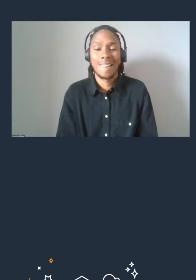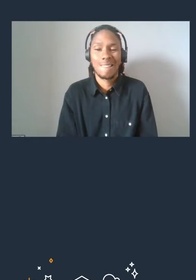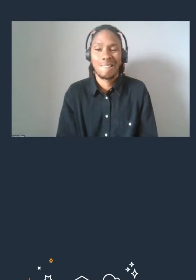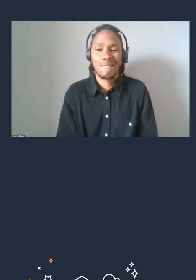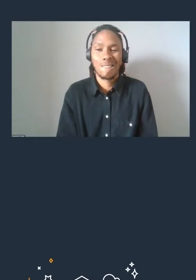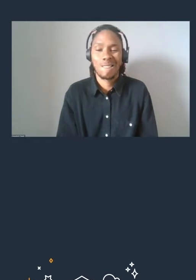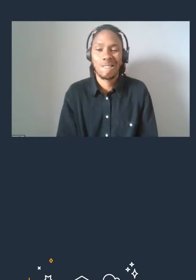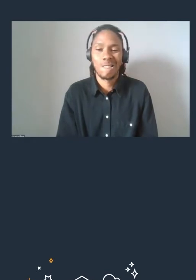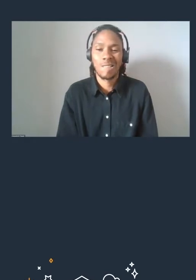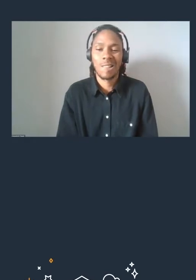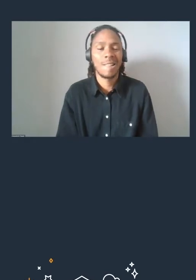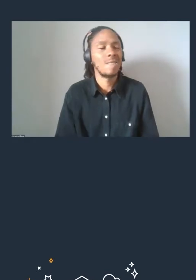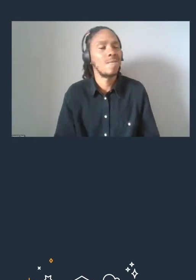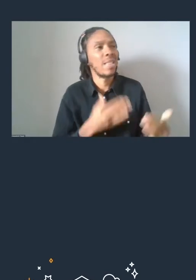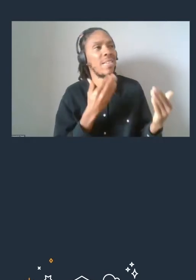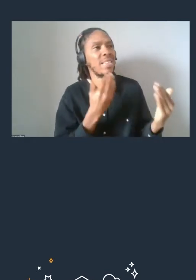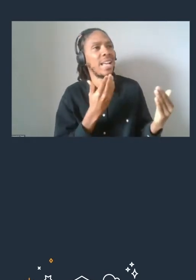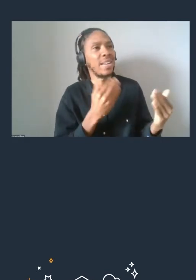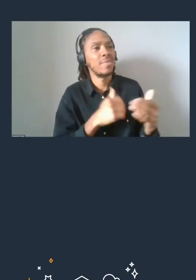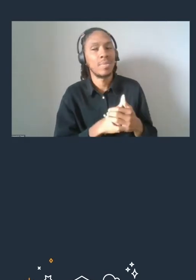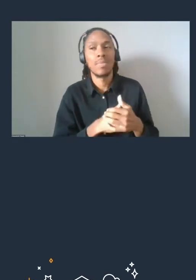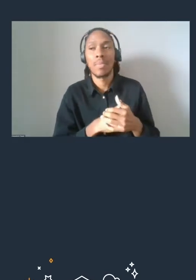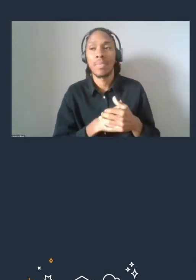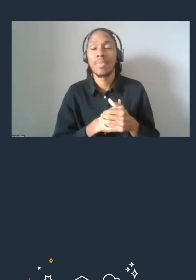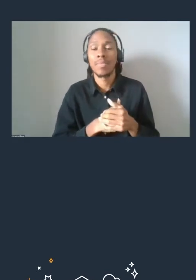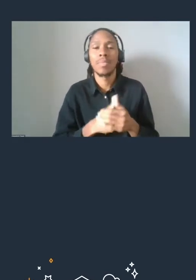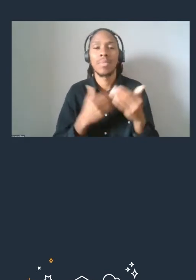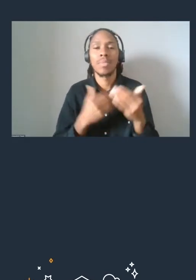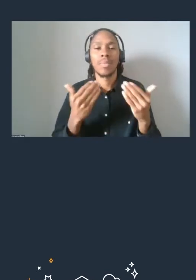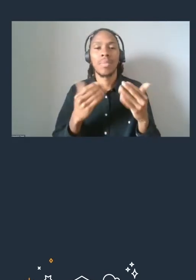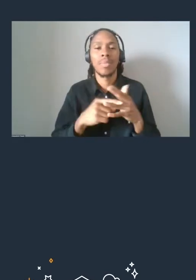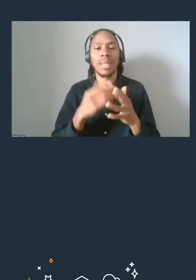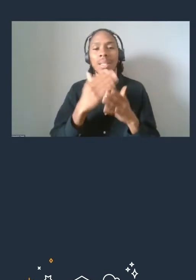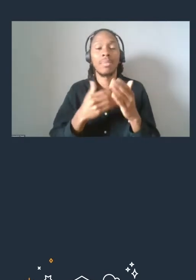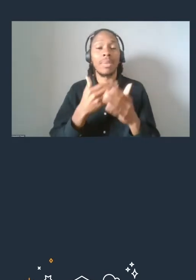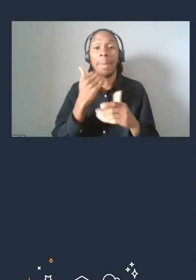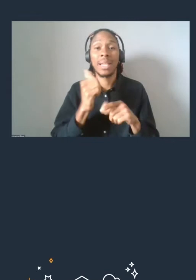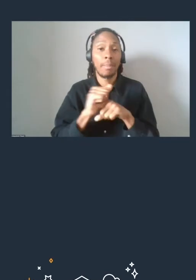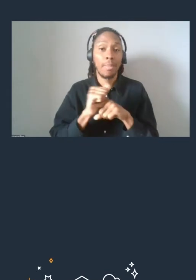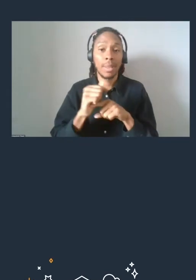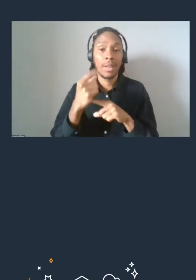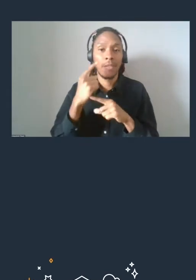Thanks Aditya. All right, let's talk about some of the best practices for setting up replication.